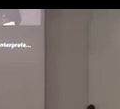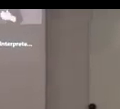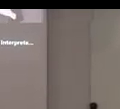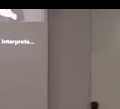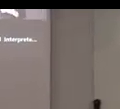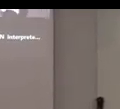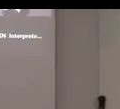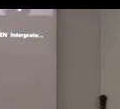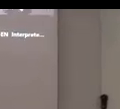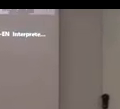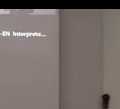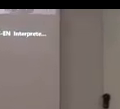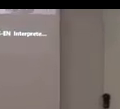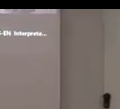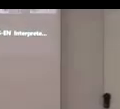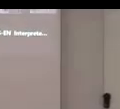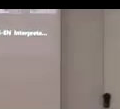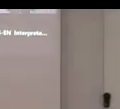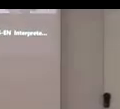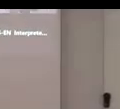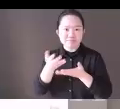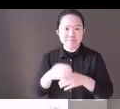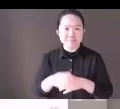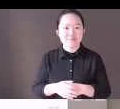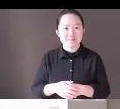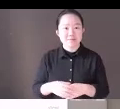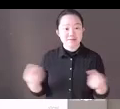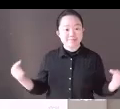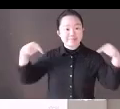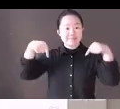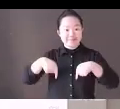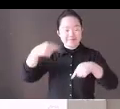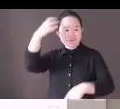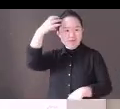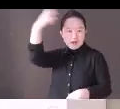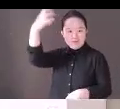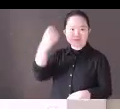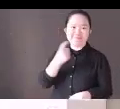in the room and almost 600 people online watching uh from all over the world I stopped counting